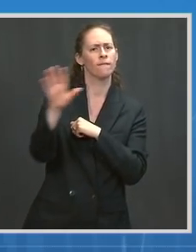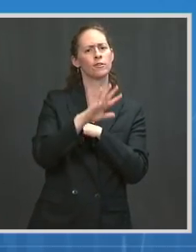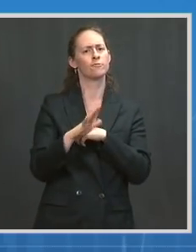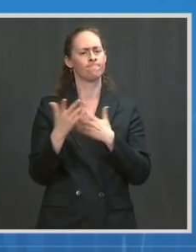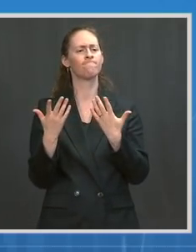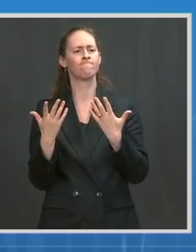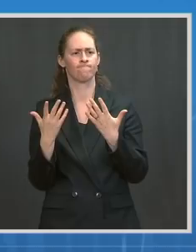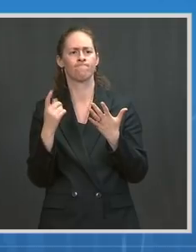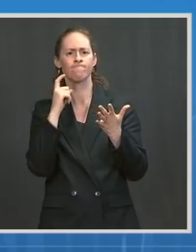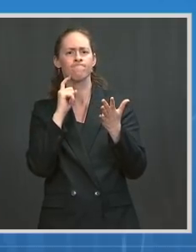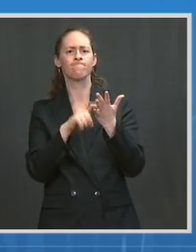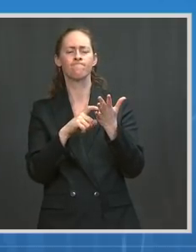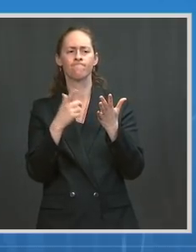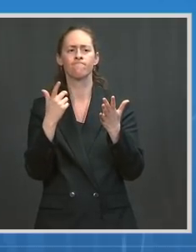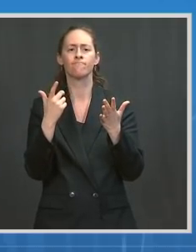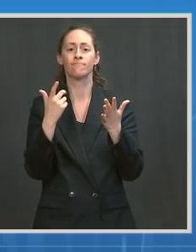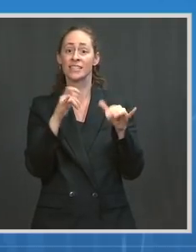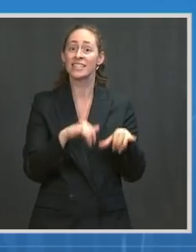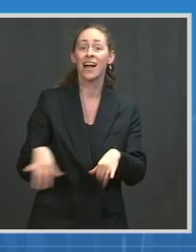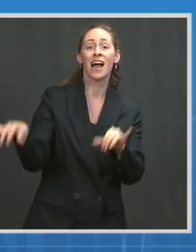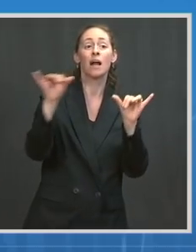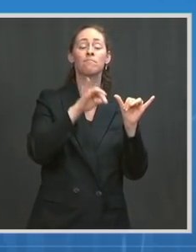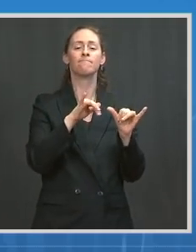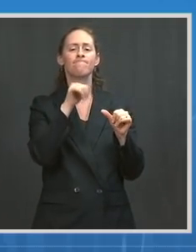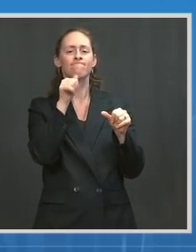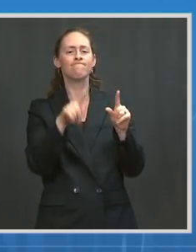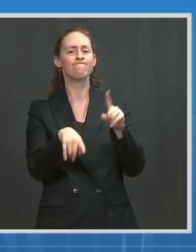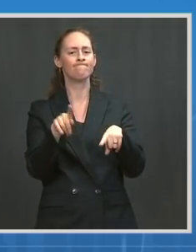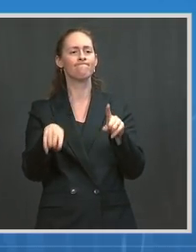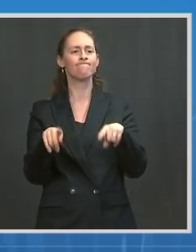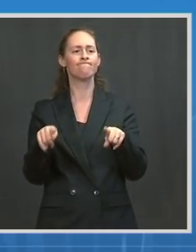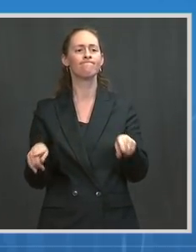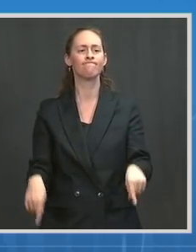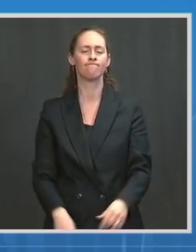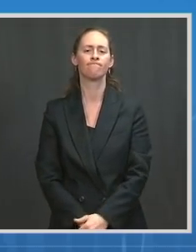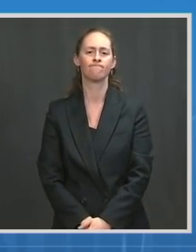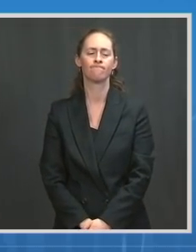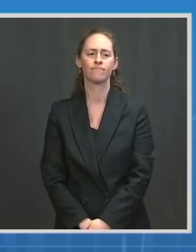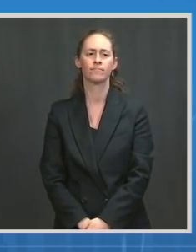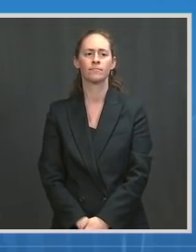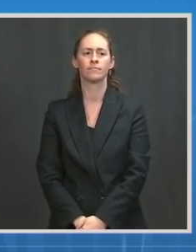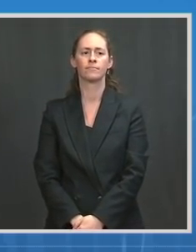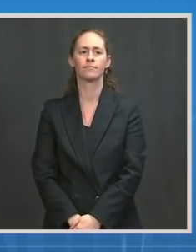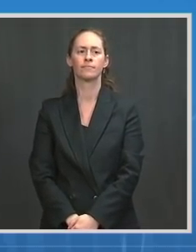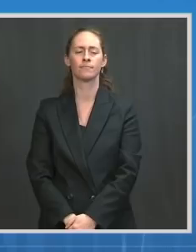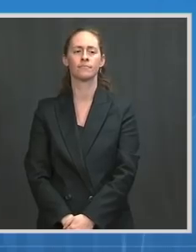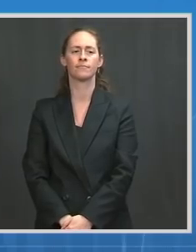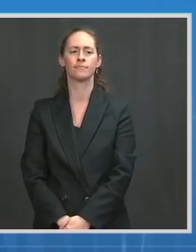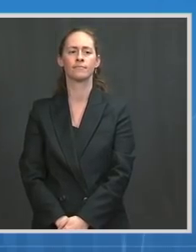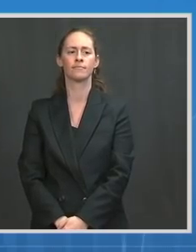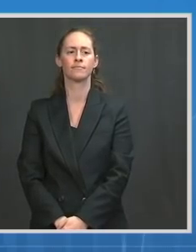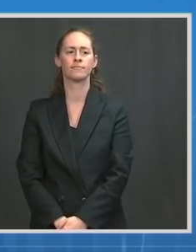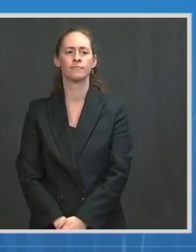And I would encourage counties and localities to look at how much vaccine they have, how many people have been vaccinated,